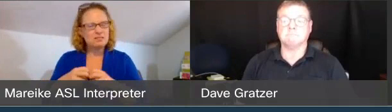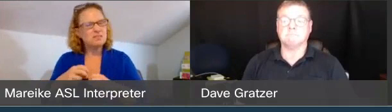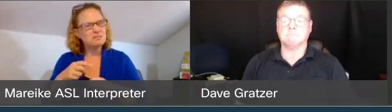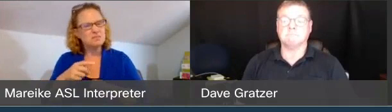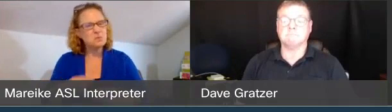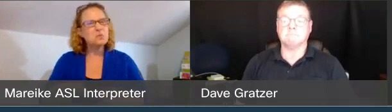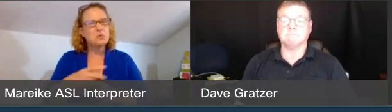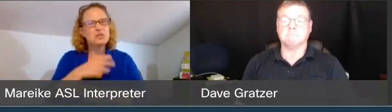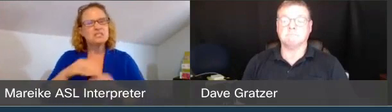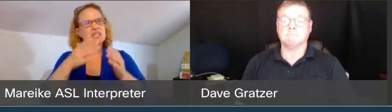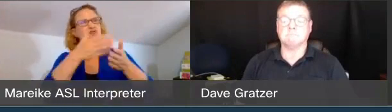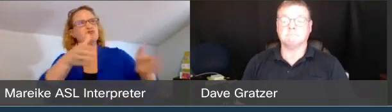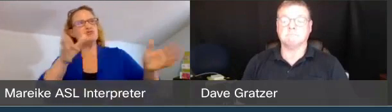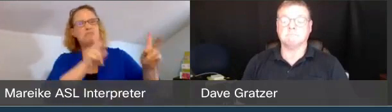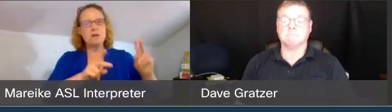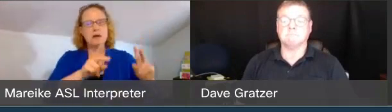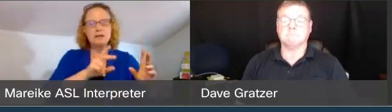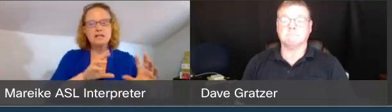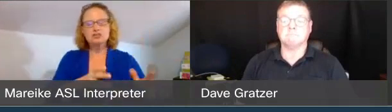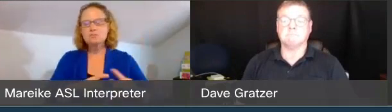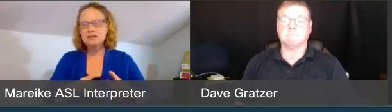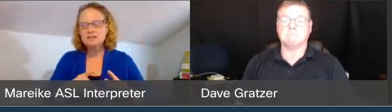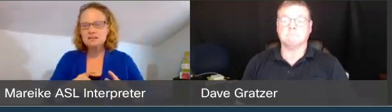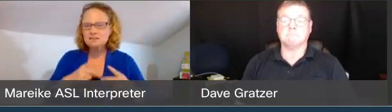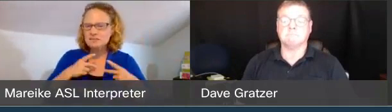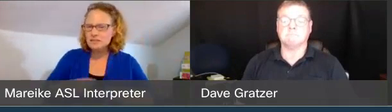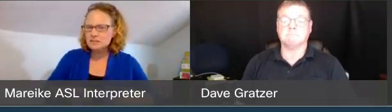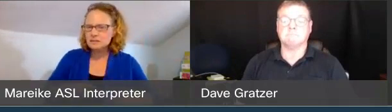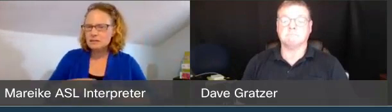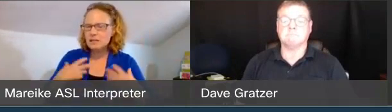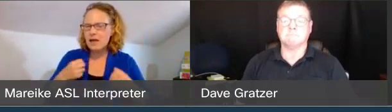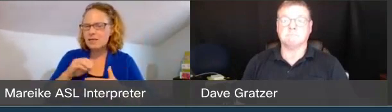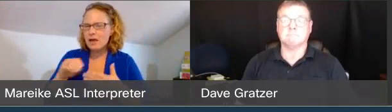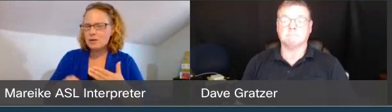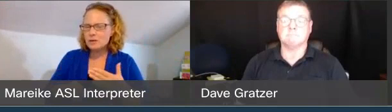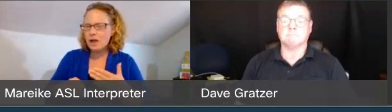know of any studies that have looked at the physical health outcomes of FACT recipients,